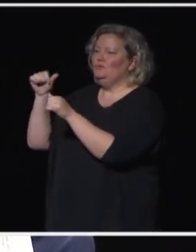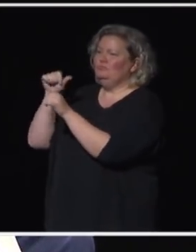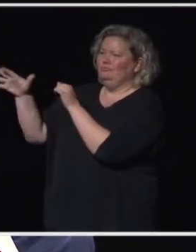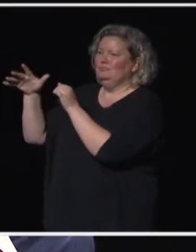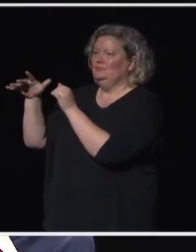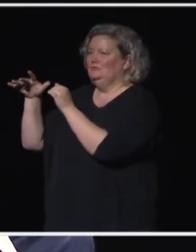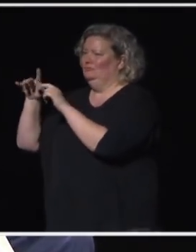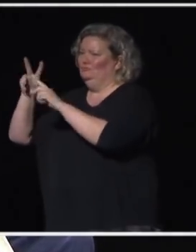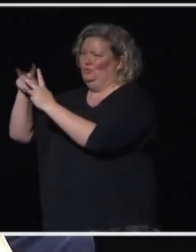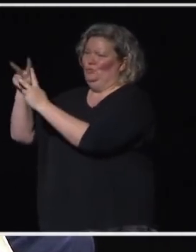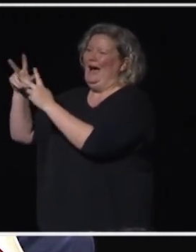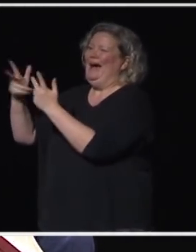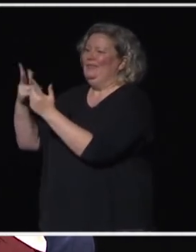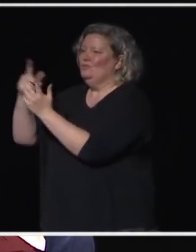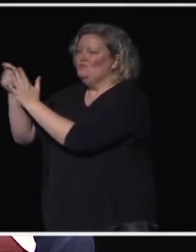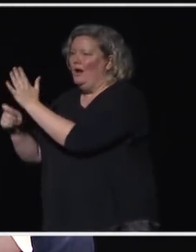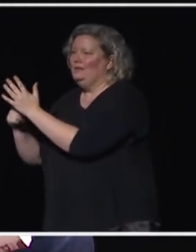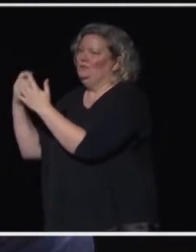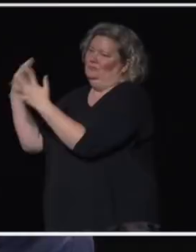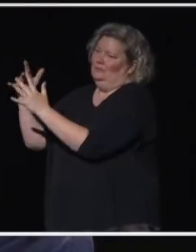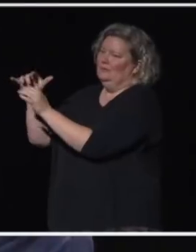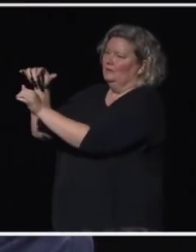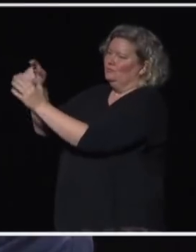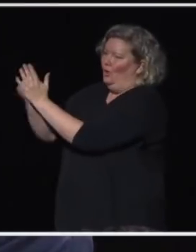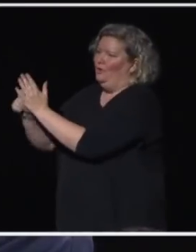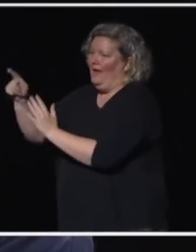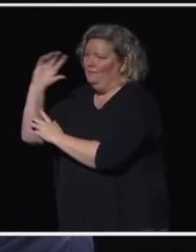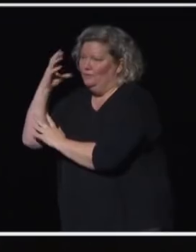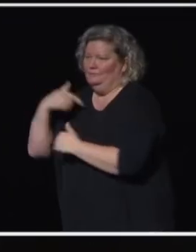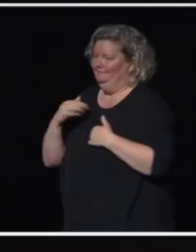and Joe Robert Cole who did that incredible film.